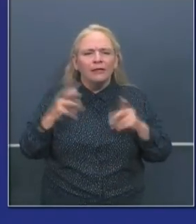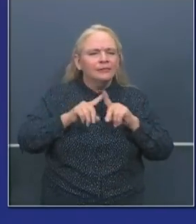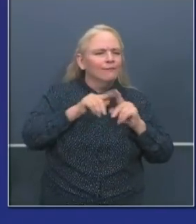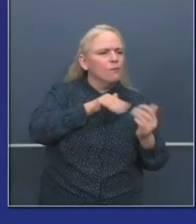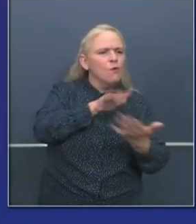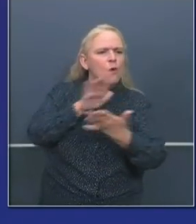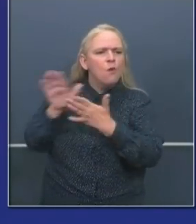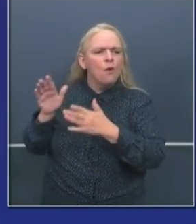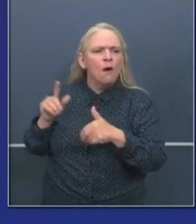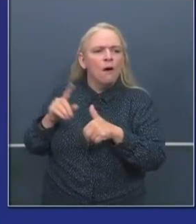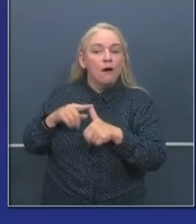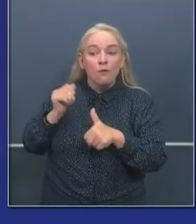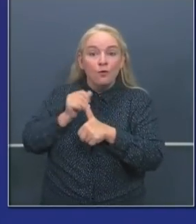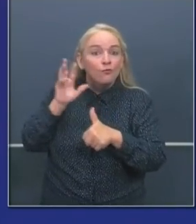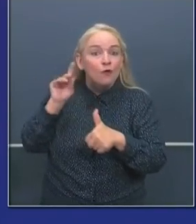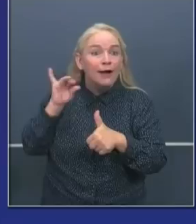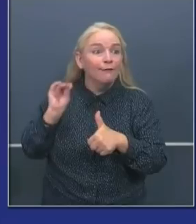INSPIRE THIS EFFORT AND HAS